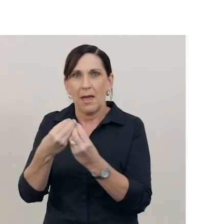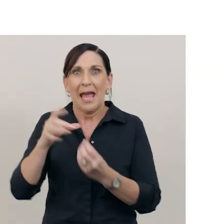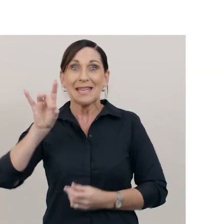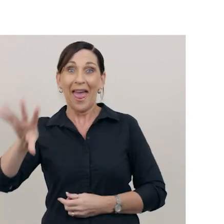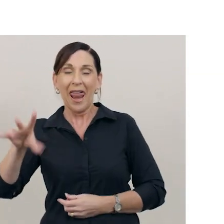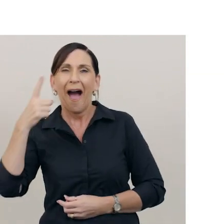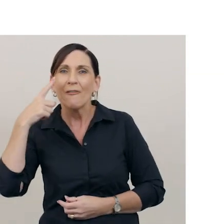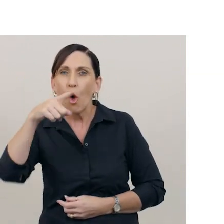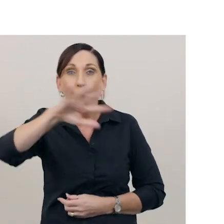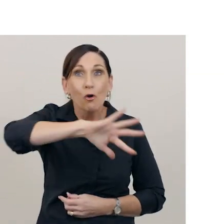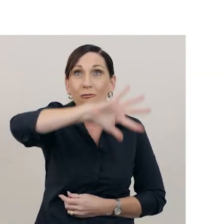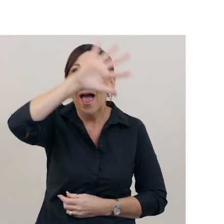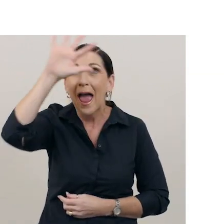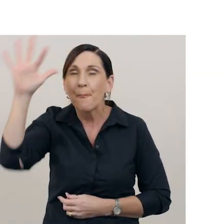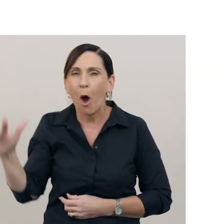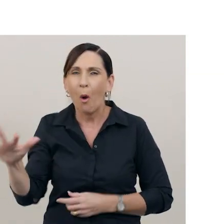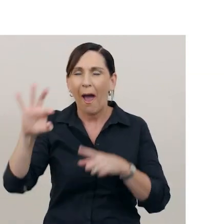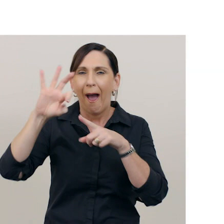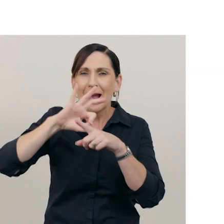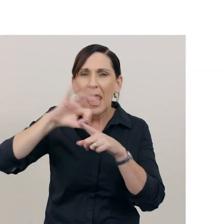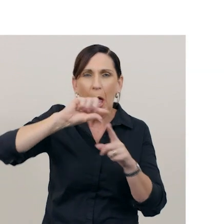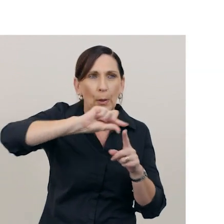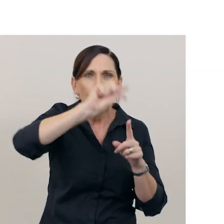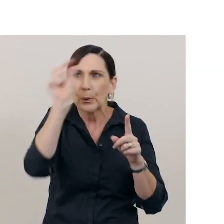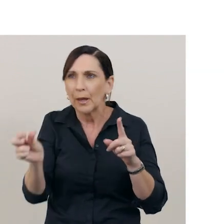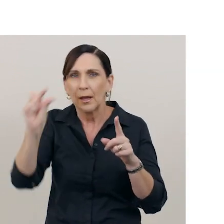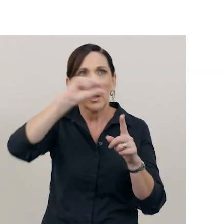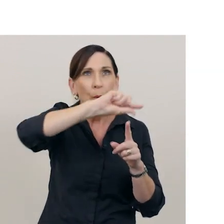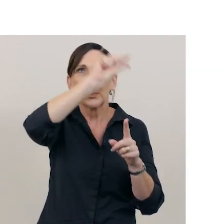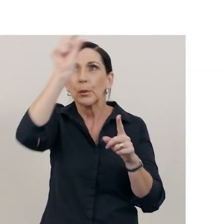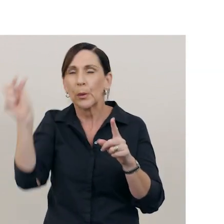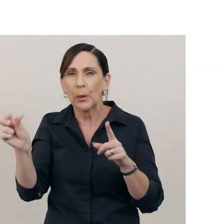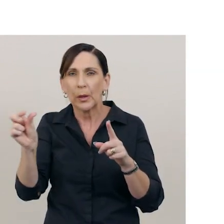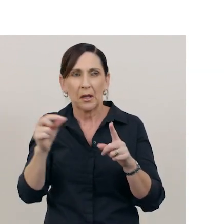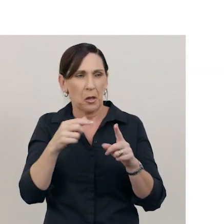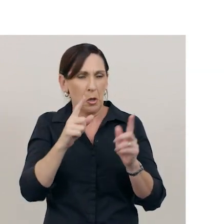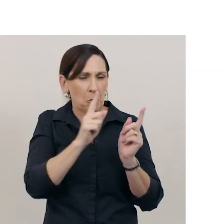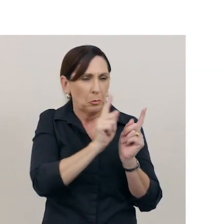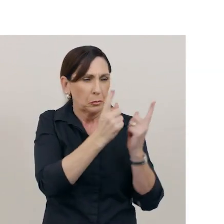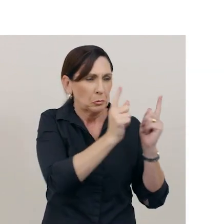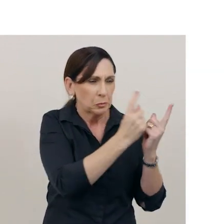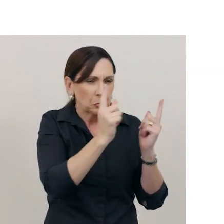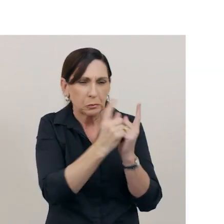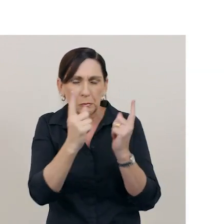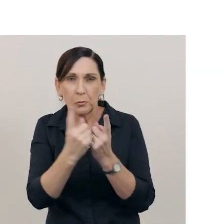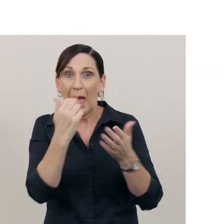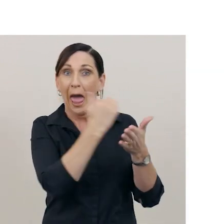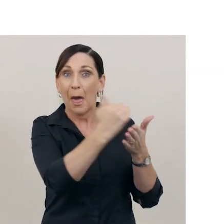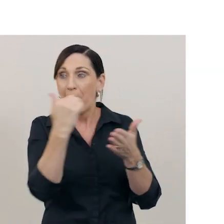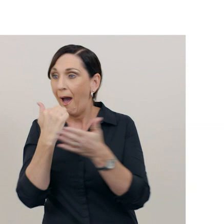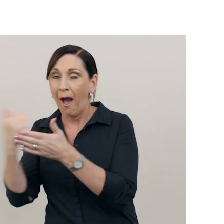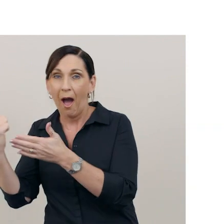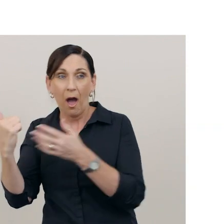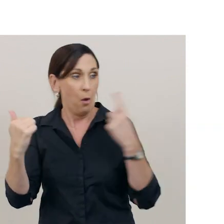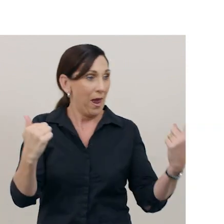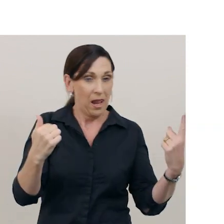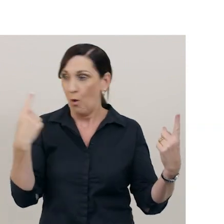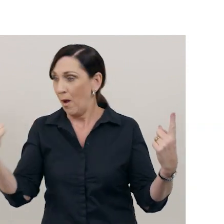Each coloured part shows us combinations of two numbers that make 10.